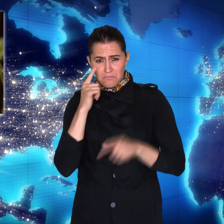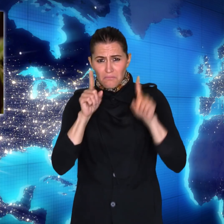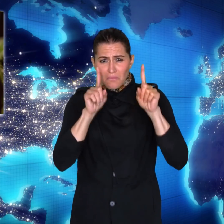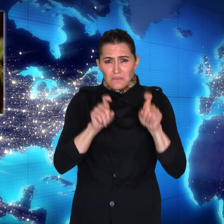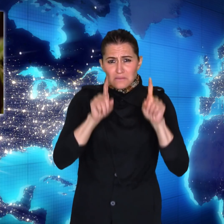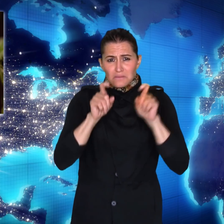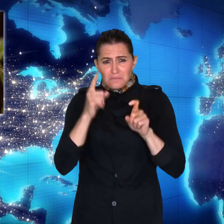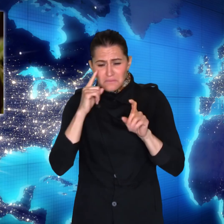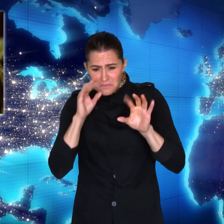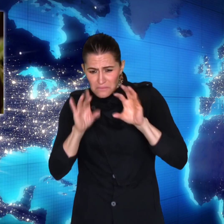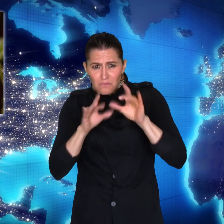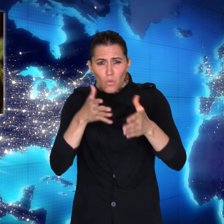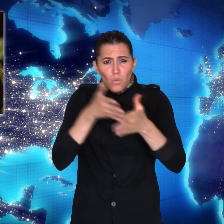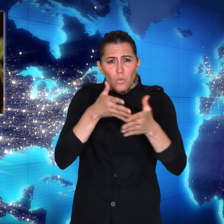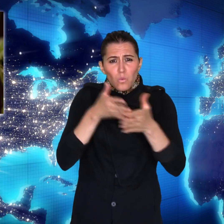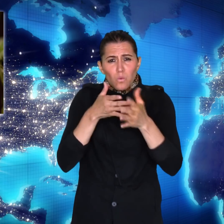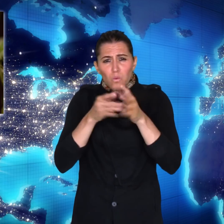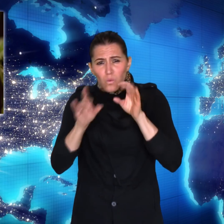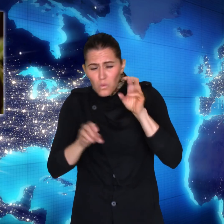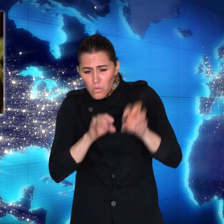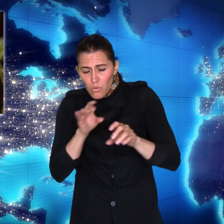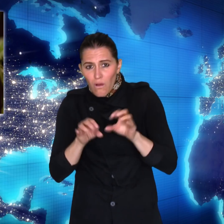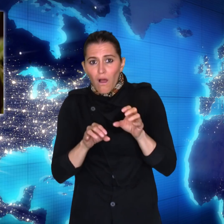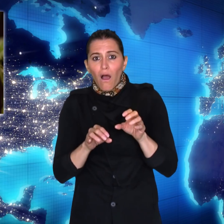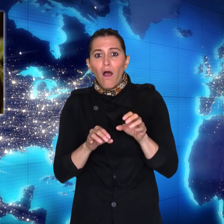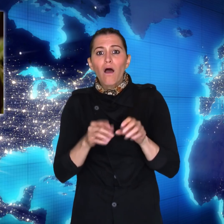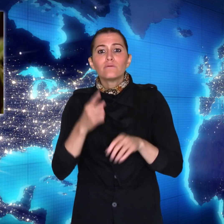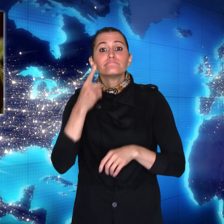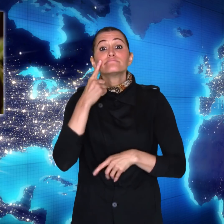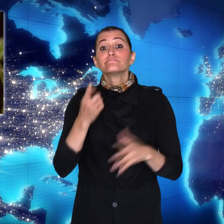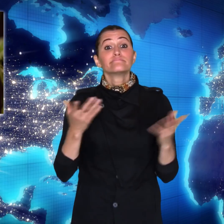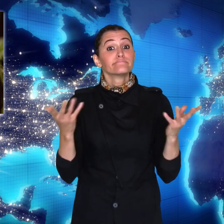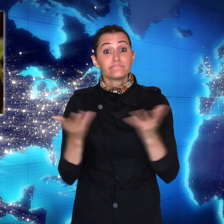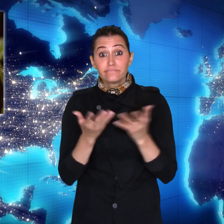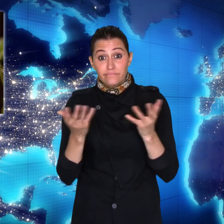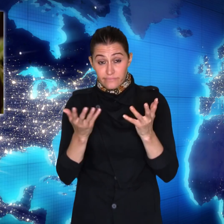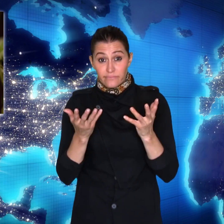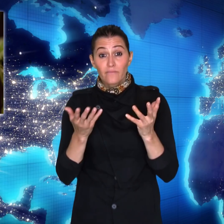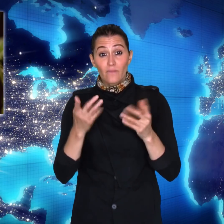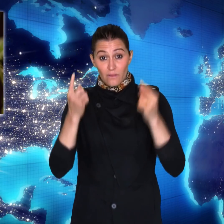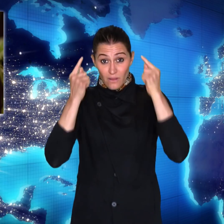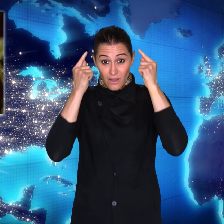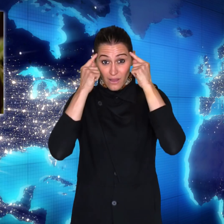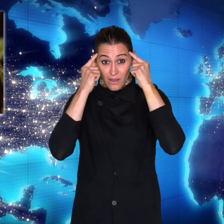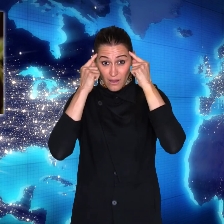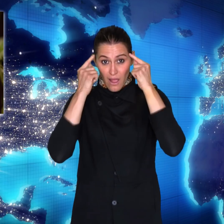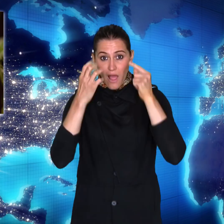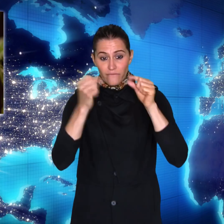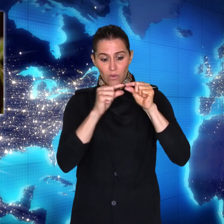Doctors ran tests and found that the